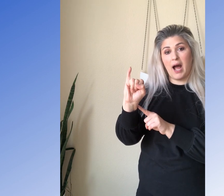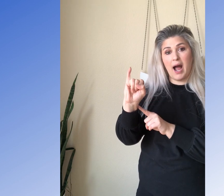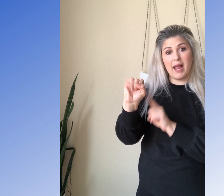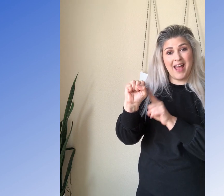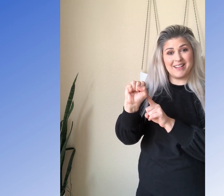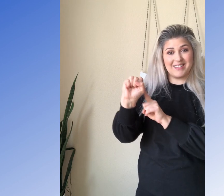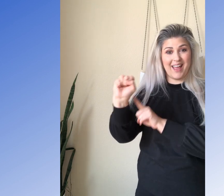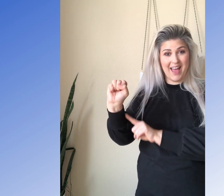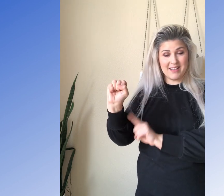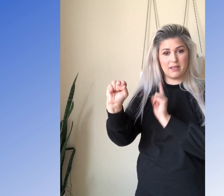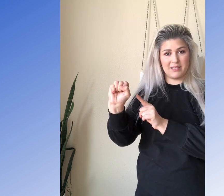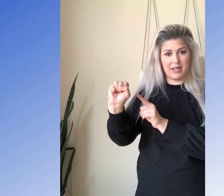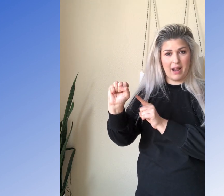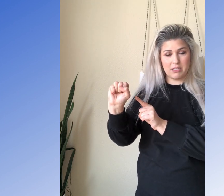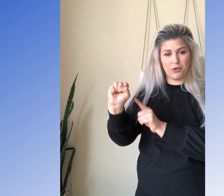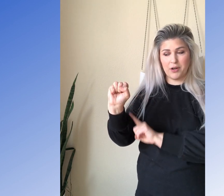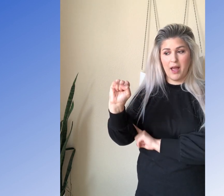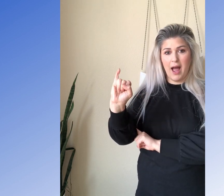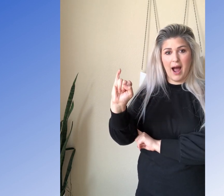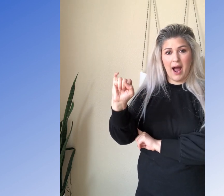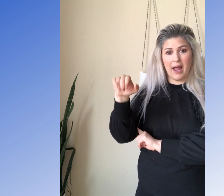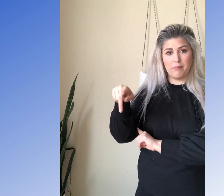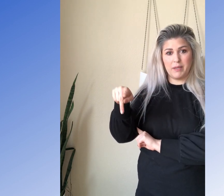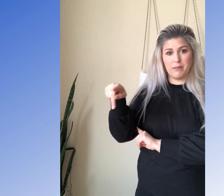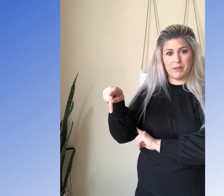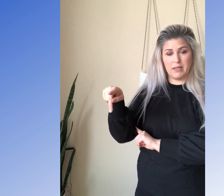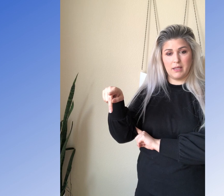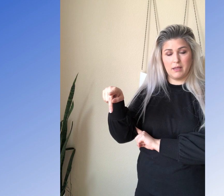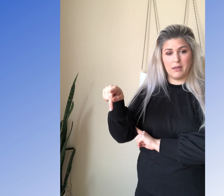I S S slided out some more. I PP.